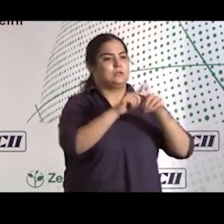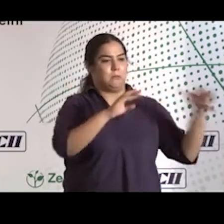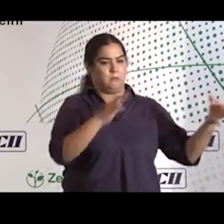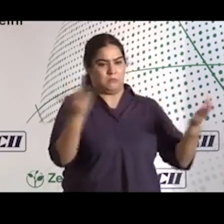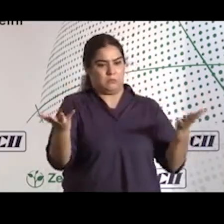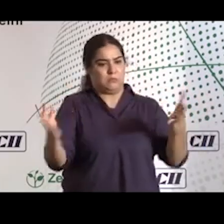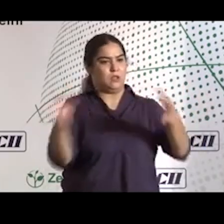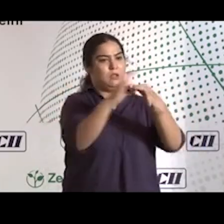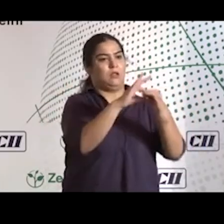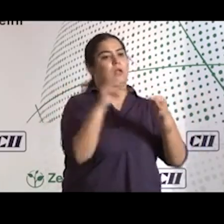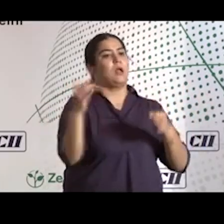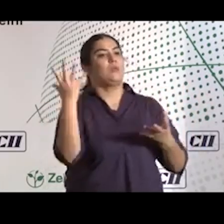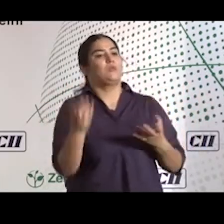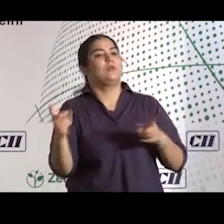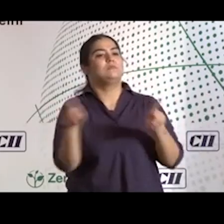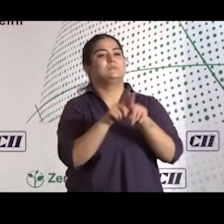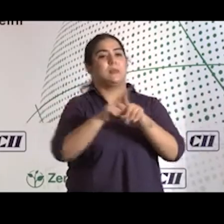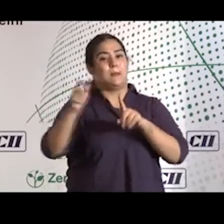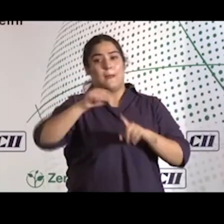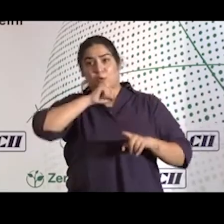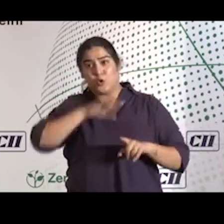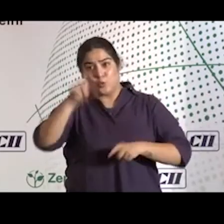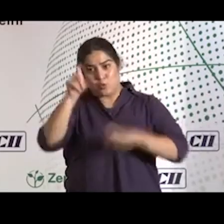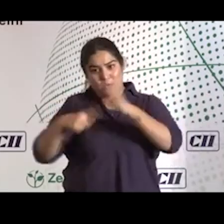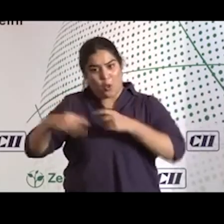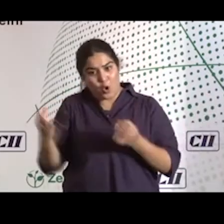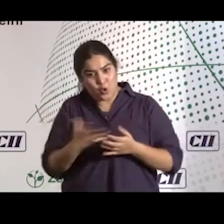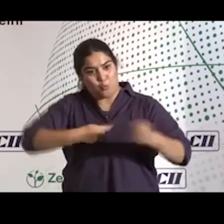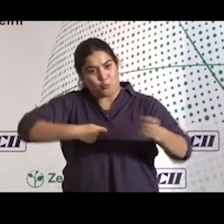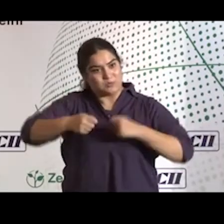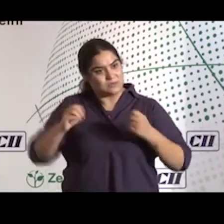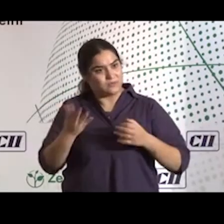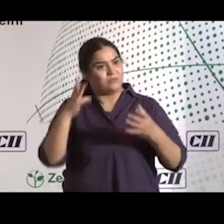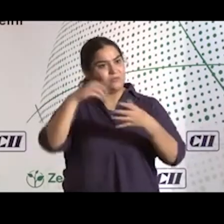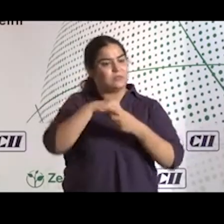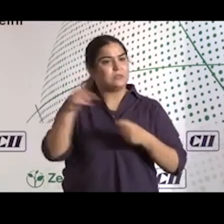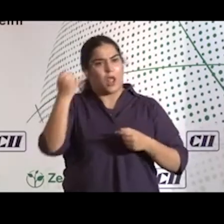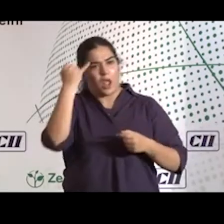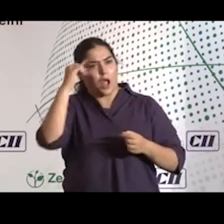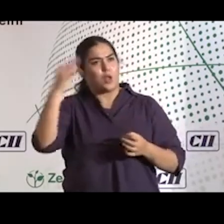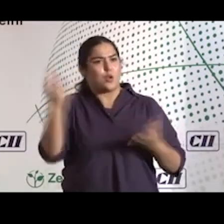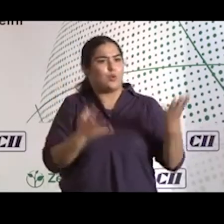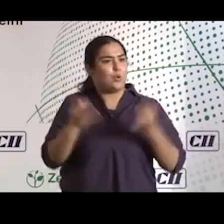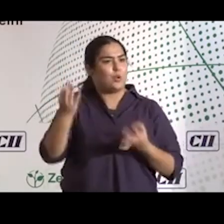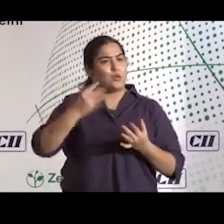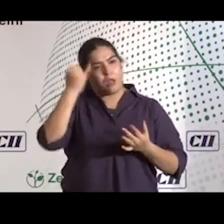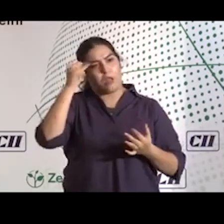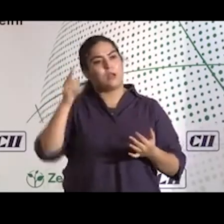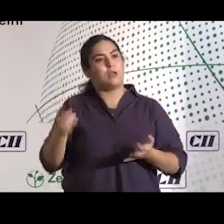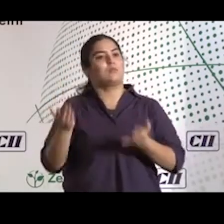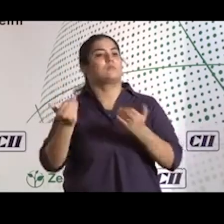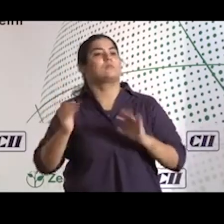And when you and many enough people start working on it, you will see some interesting ideas and hopefully sustainable startups